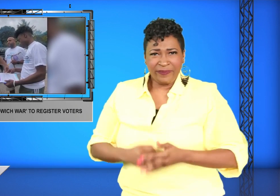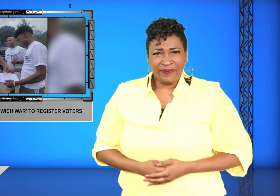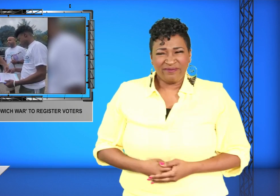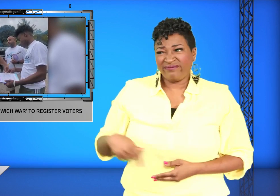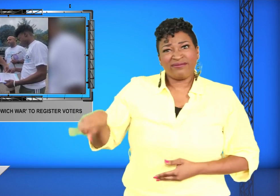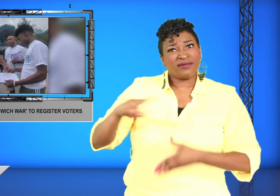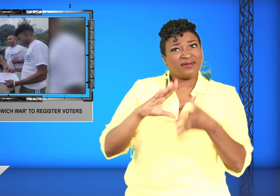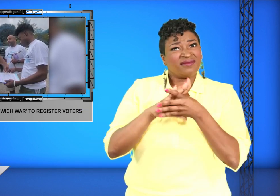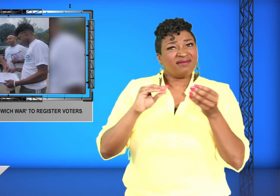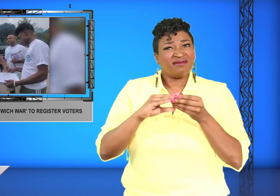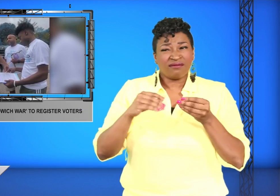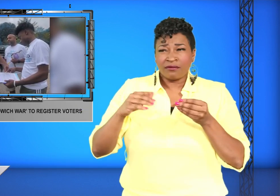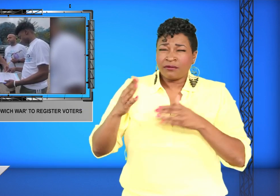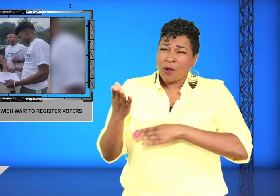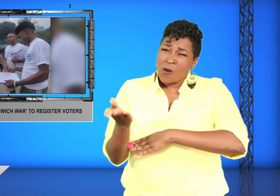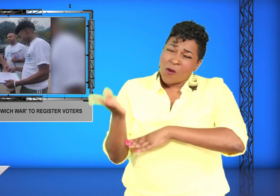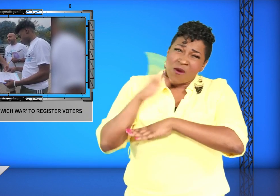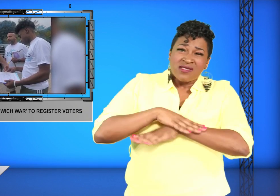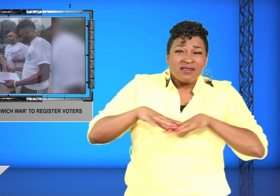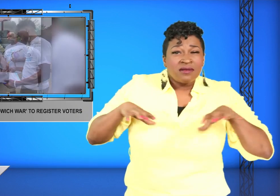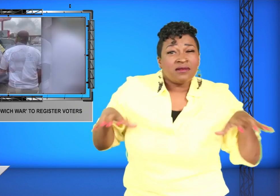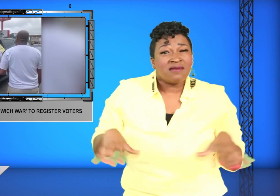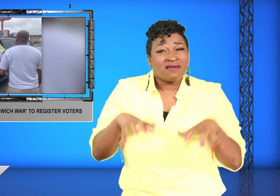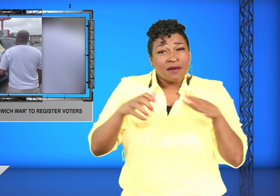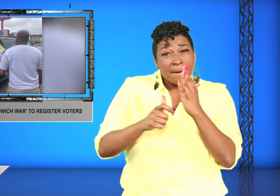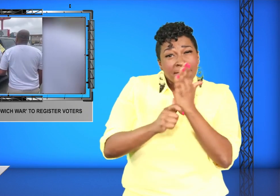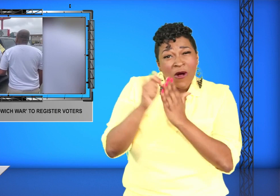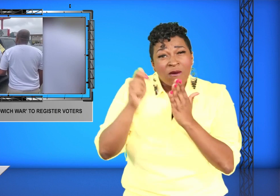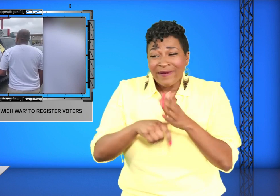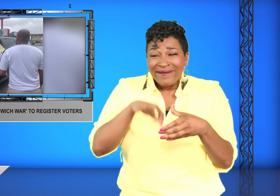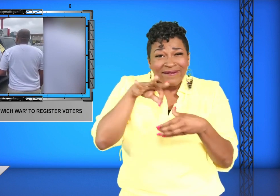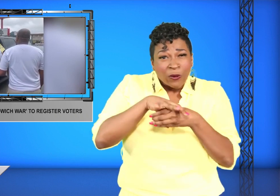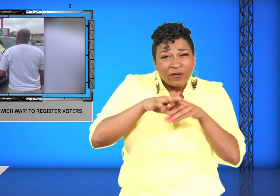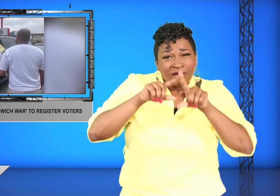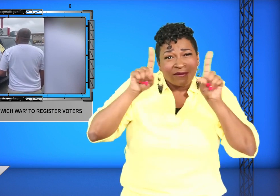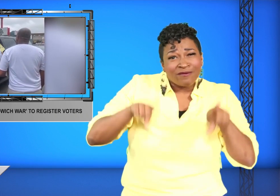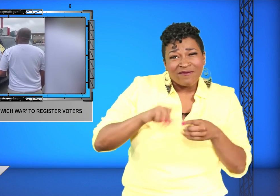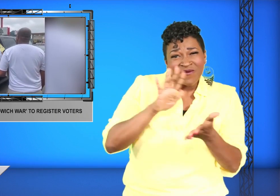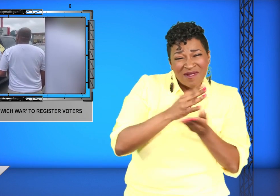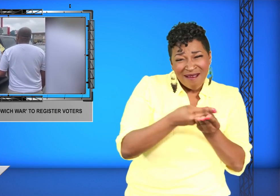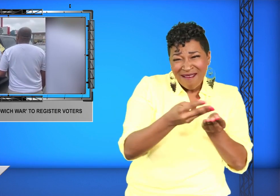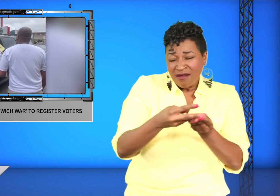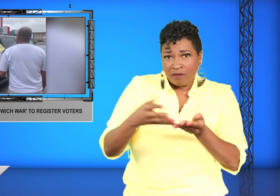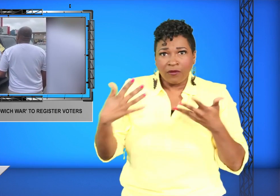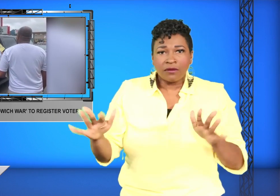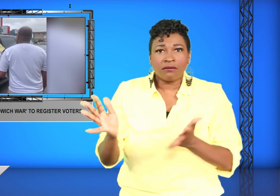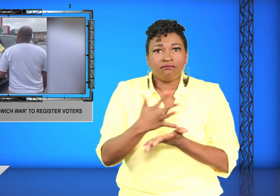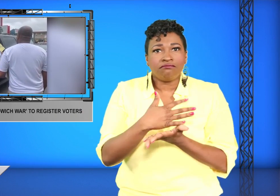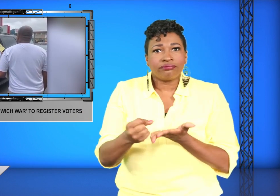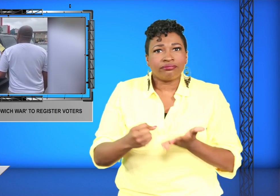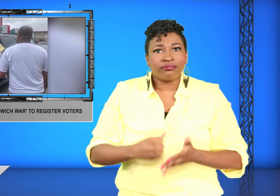They say they ran out of pamphlets and voter forms by the end of the day.